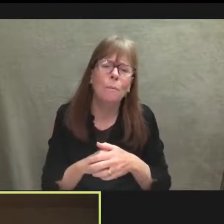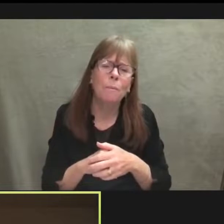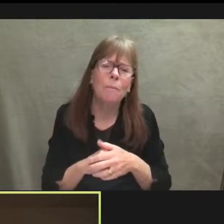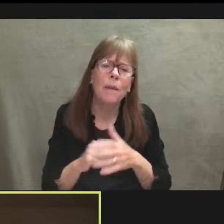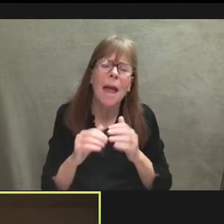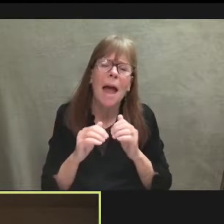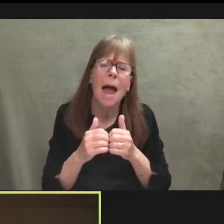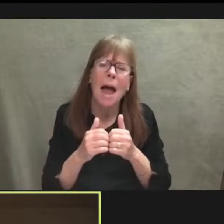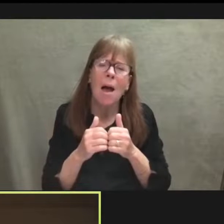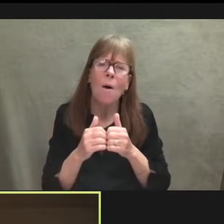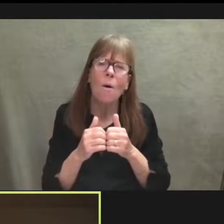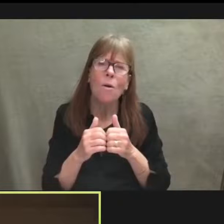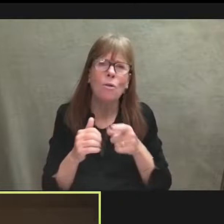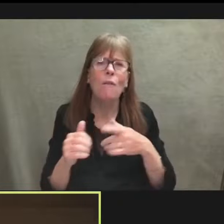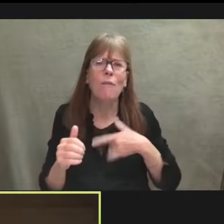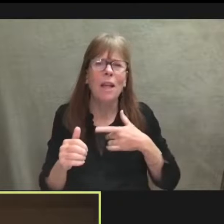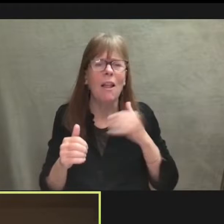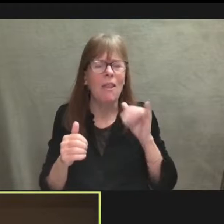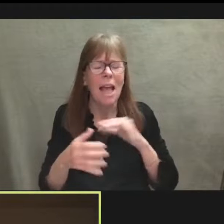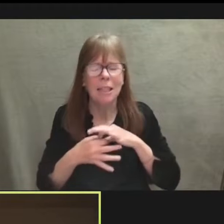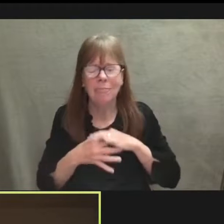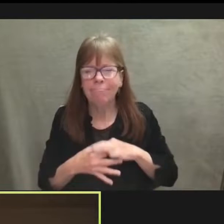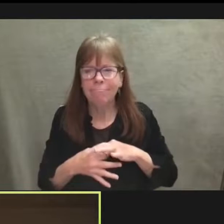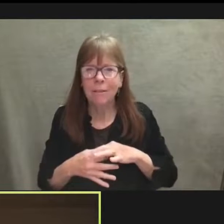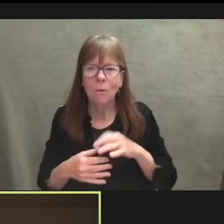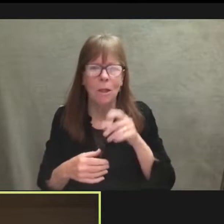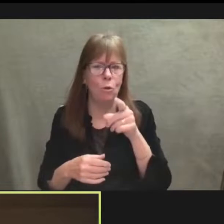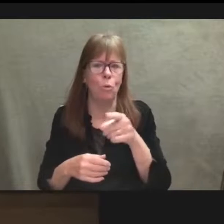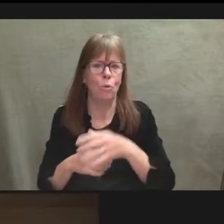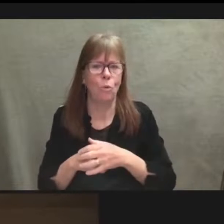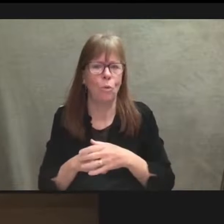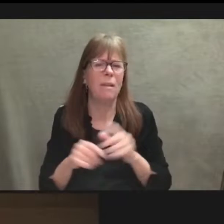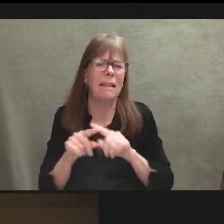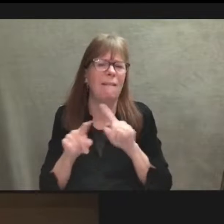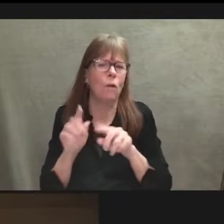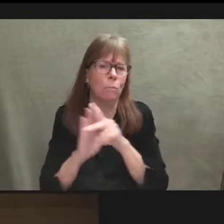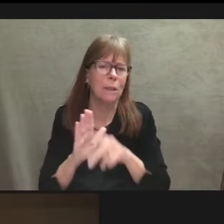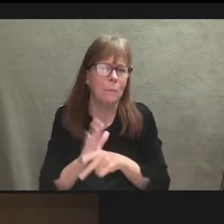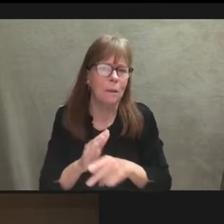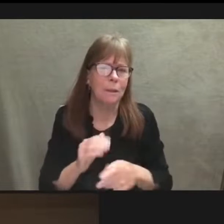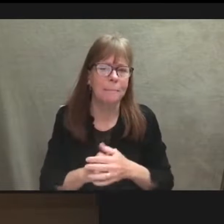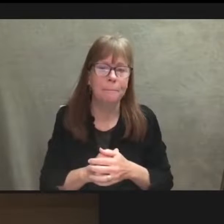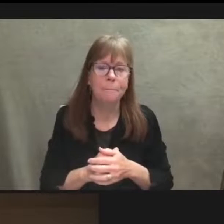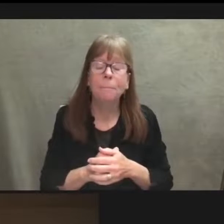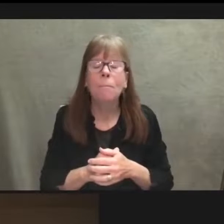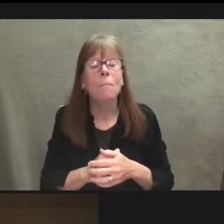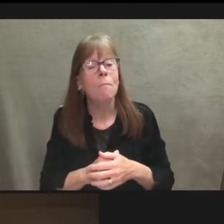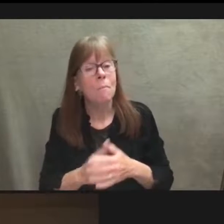they resonate with you, the principles? Well, yea, thank you for explaining all of that. I mean the